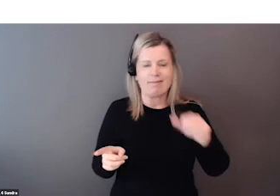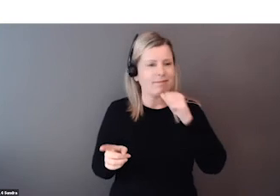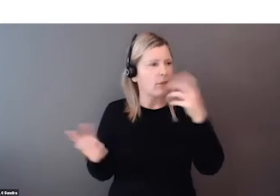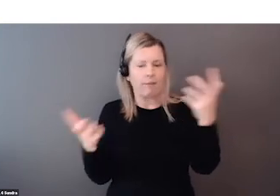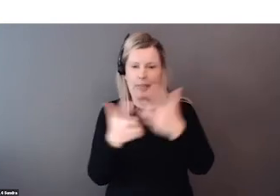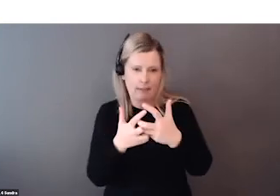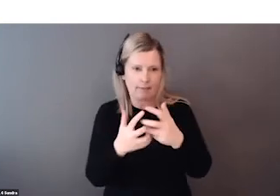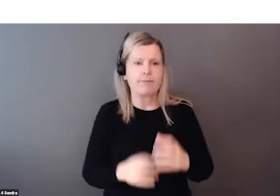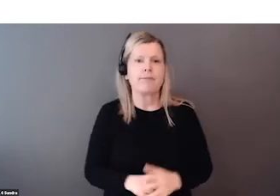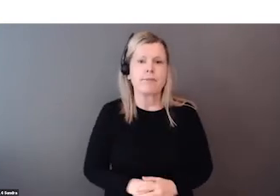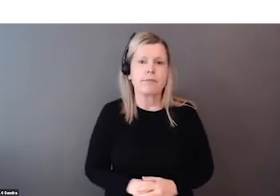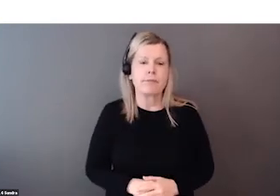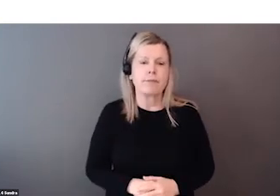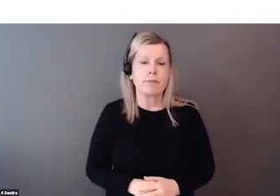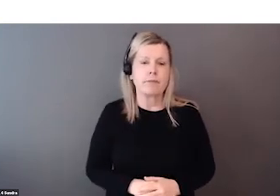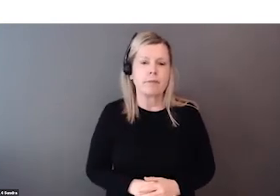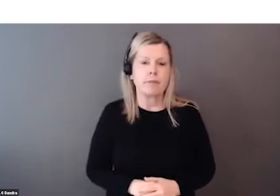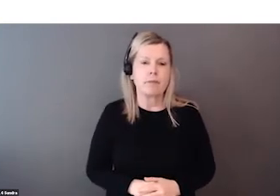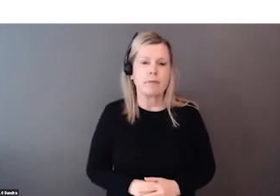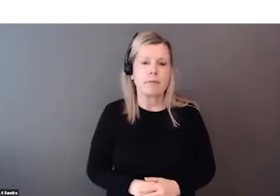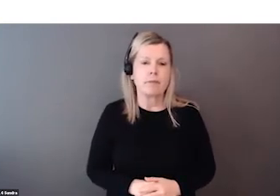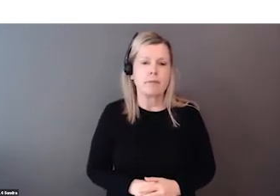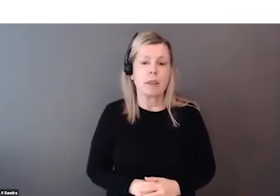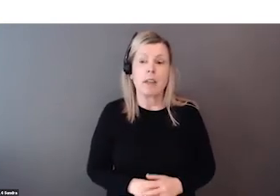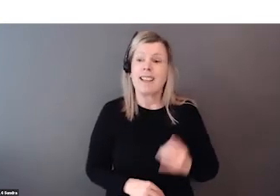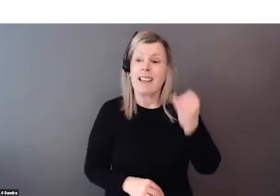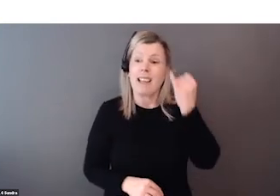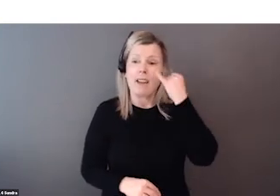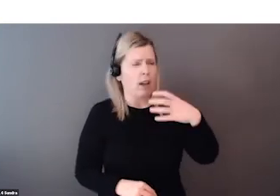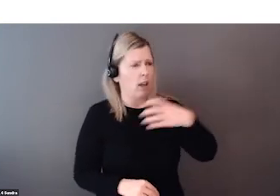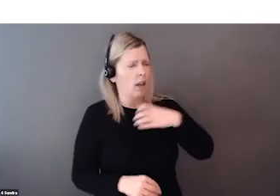And it even influences how well you can challenge workplace discipline and termination,